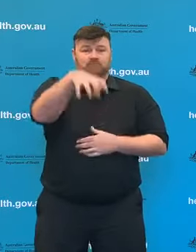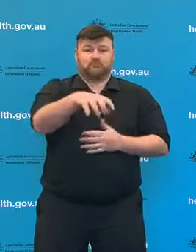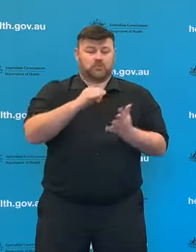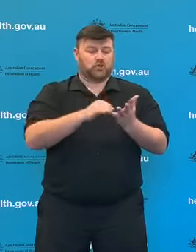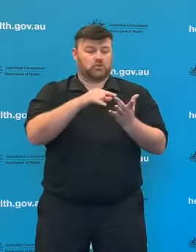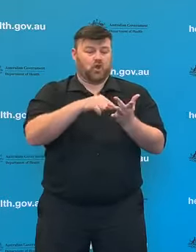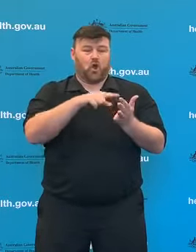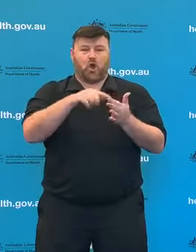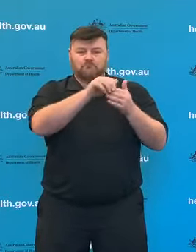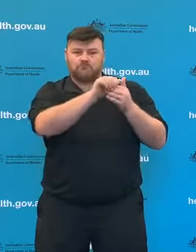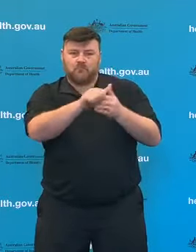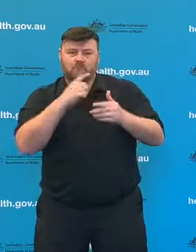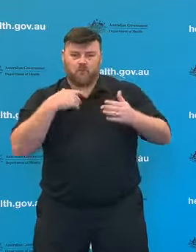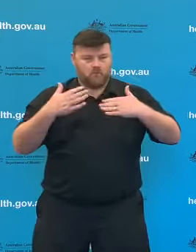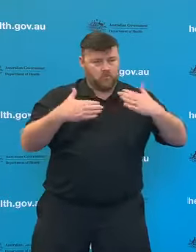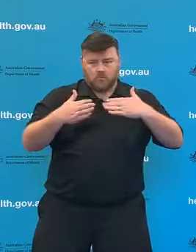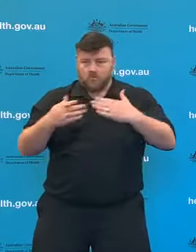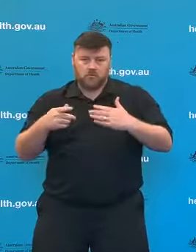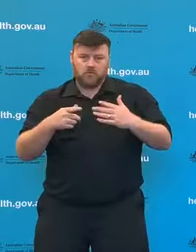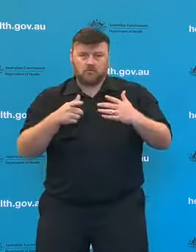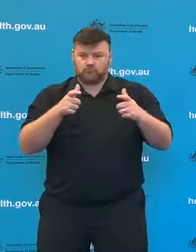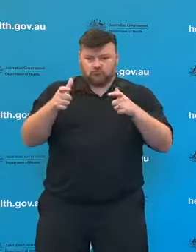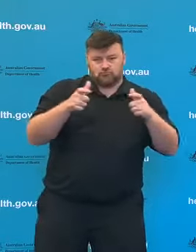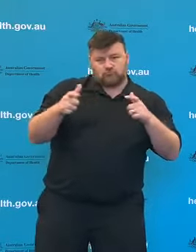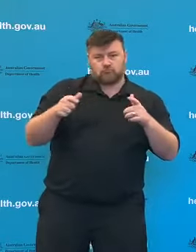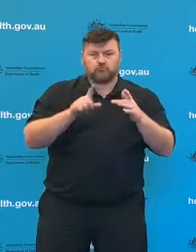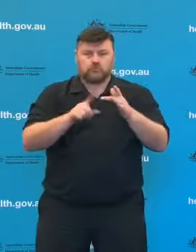infection control. Funding will also support aged care